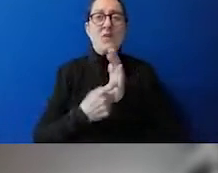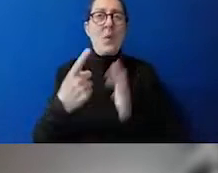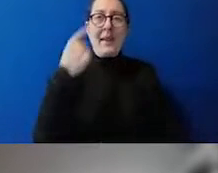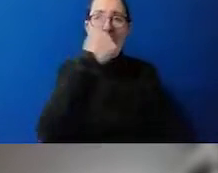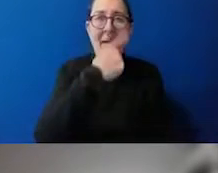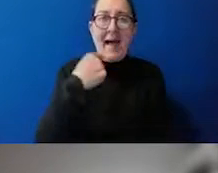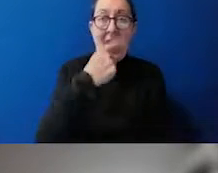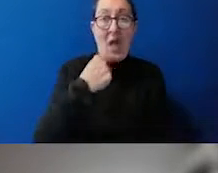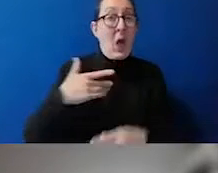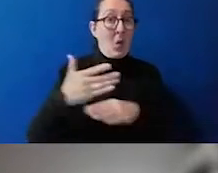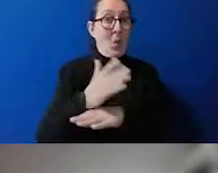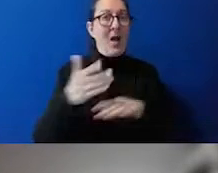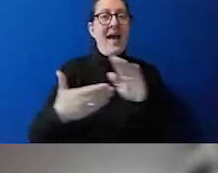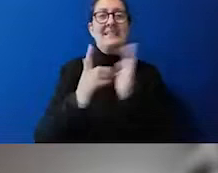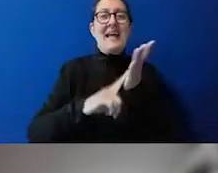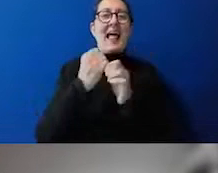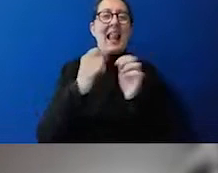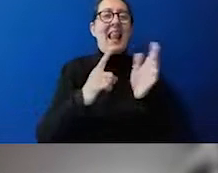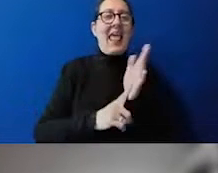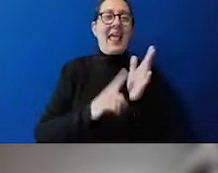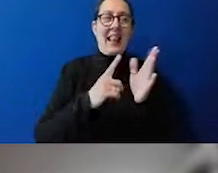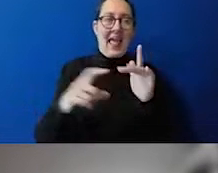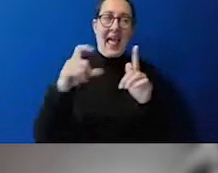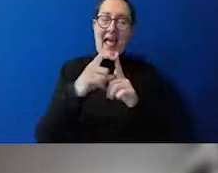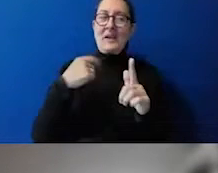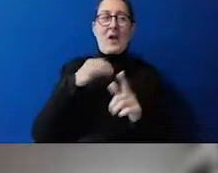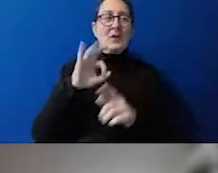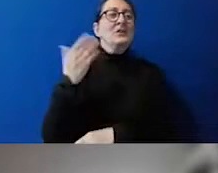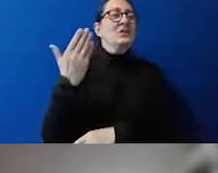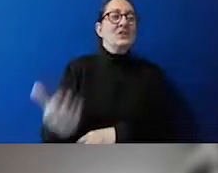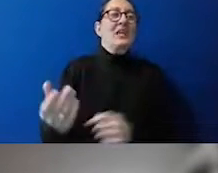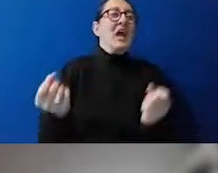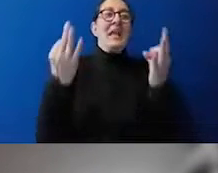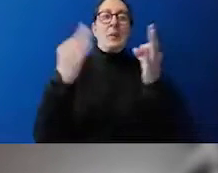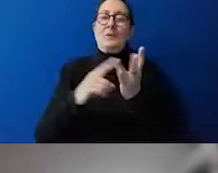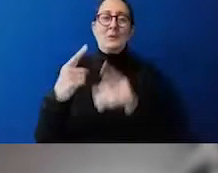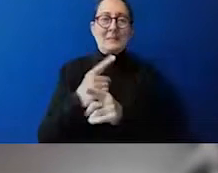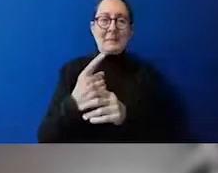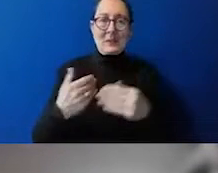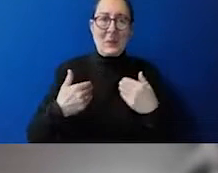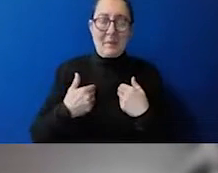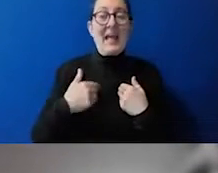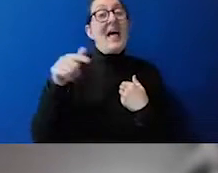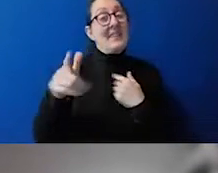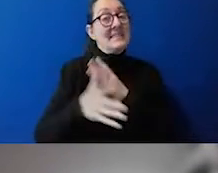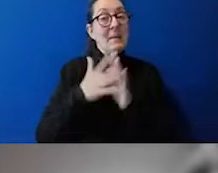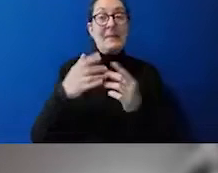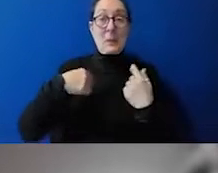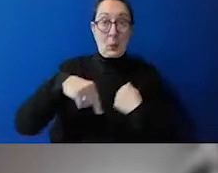and I'm not charging anyone anything to speak to me so this is work that we as lawyers really want